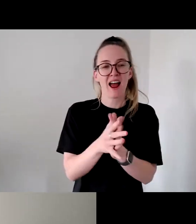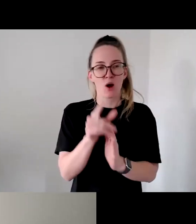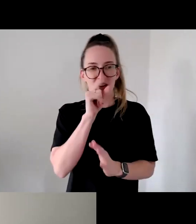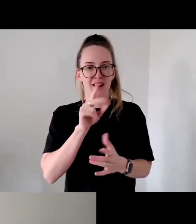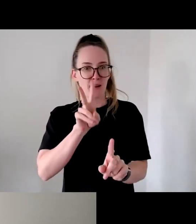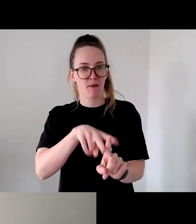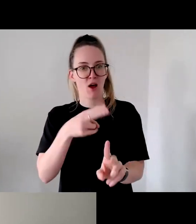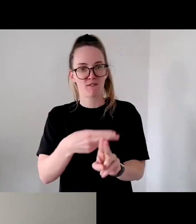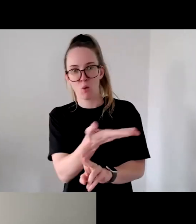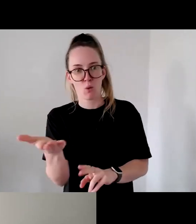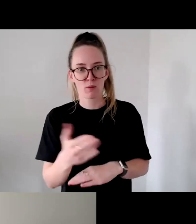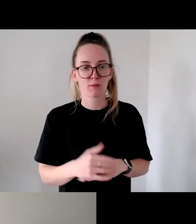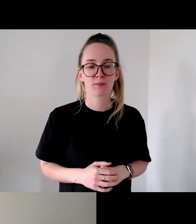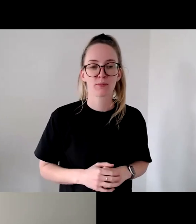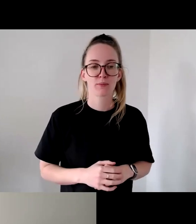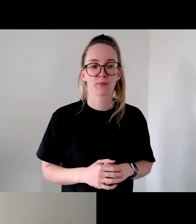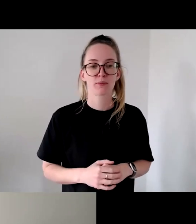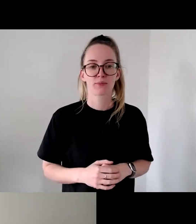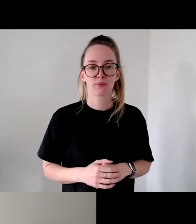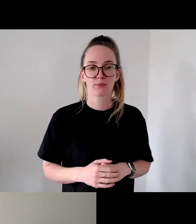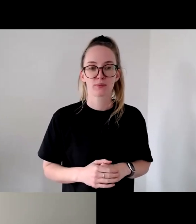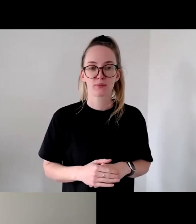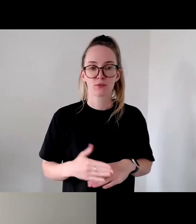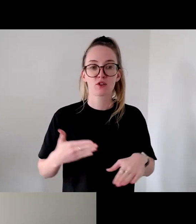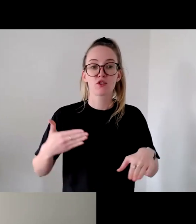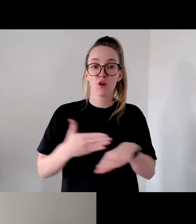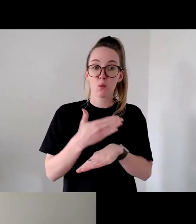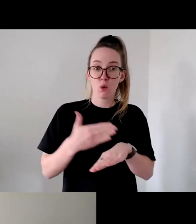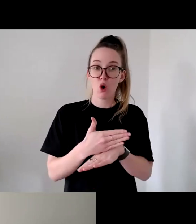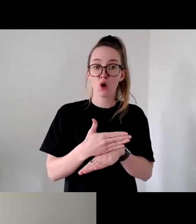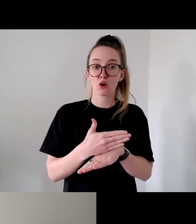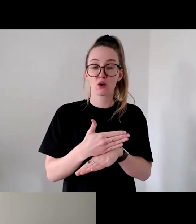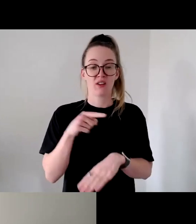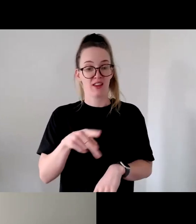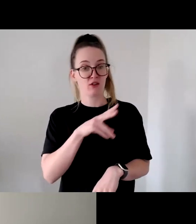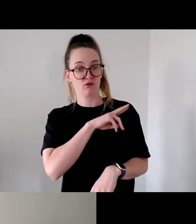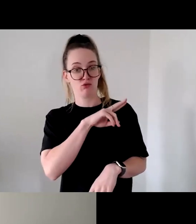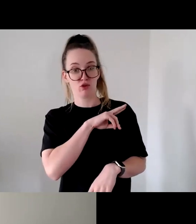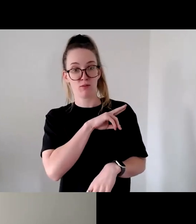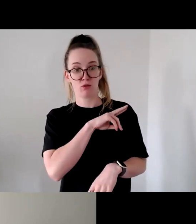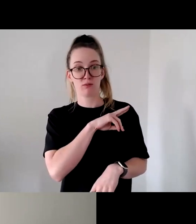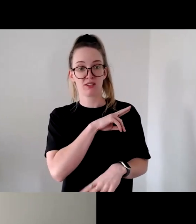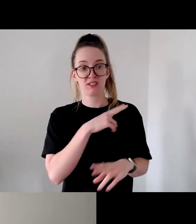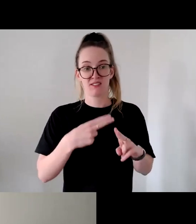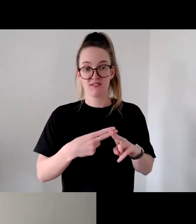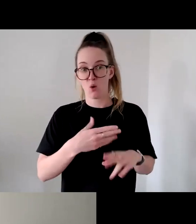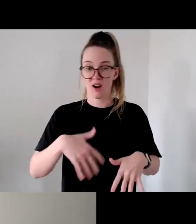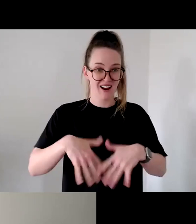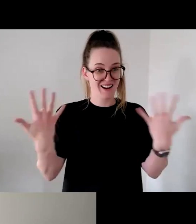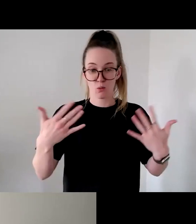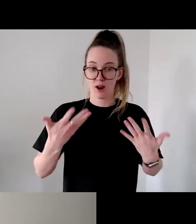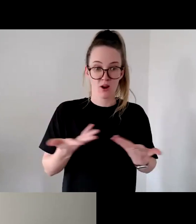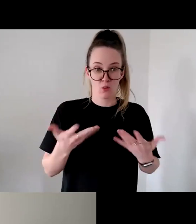On Respect at Work, while the duty does apply to everywhere where work is done, and the definition